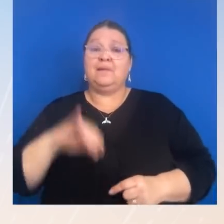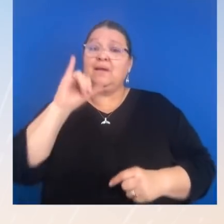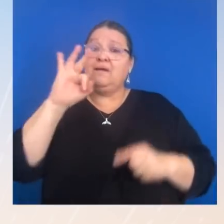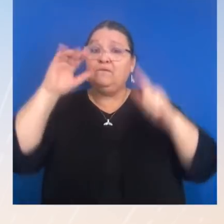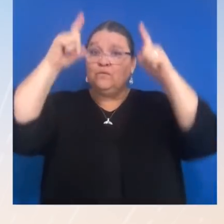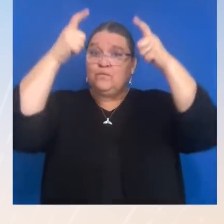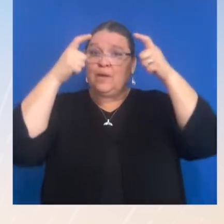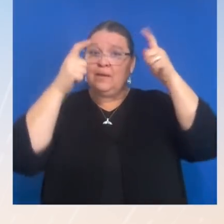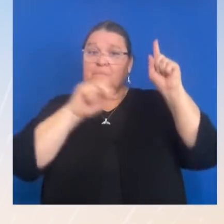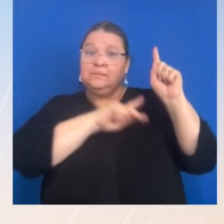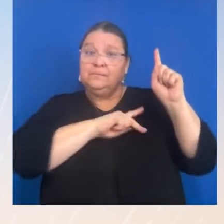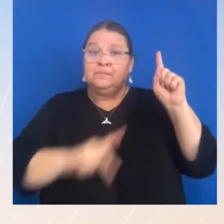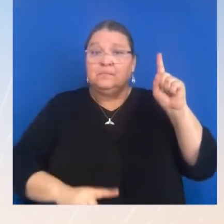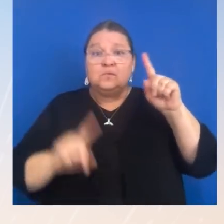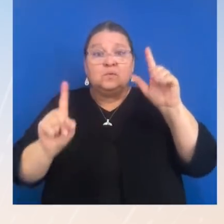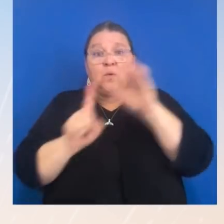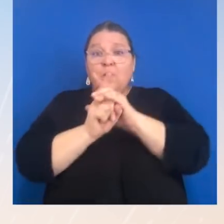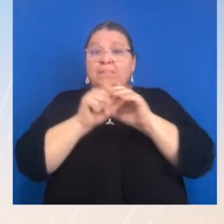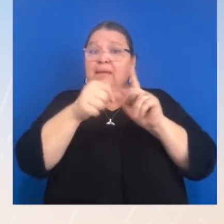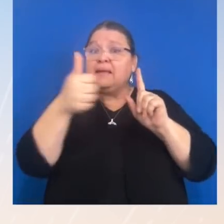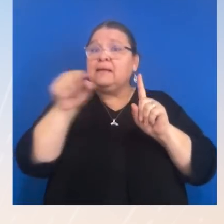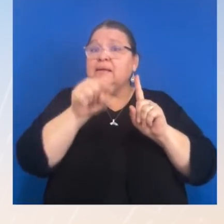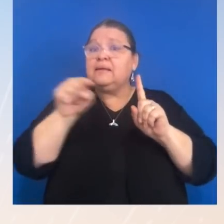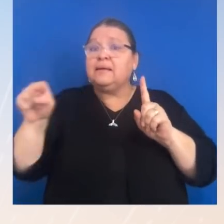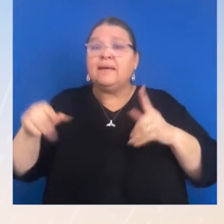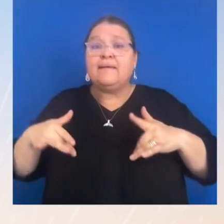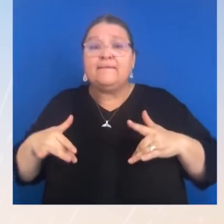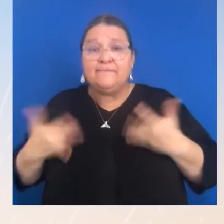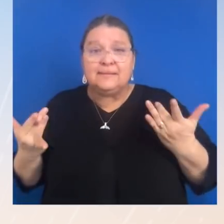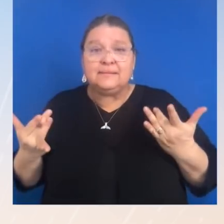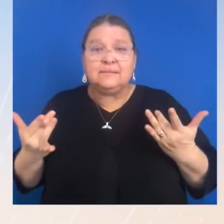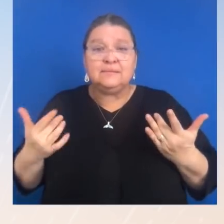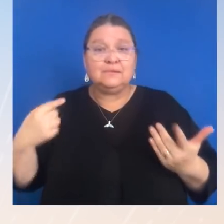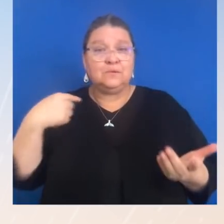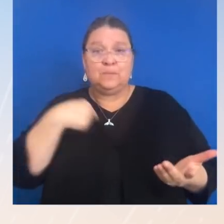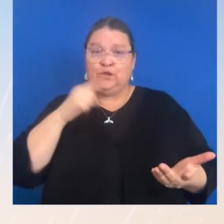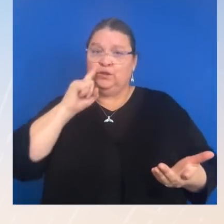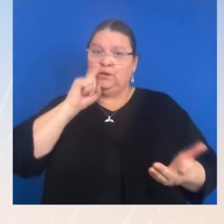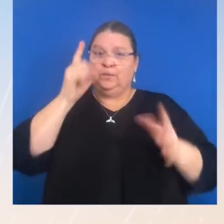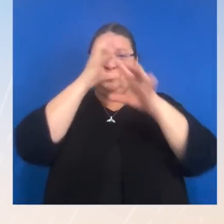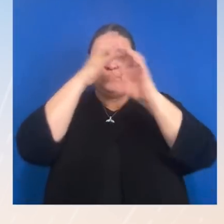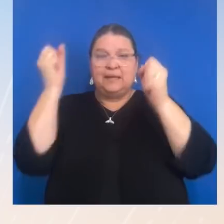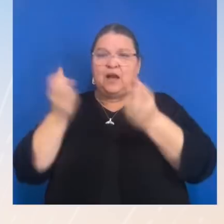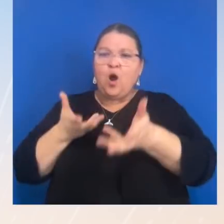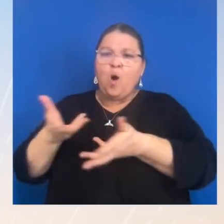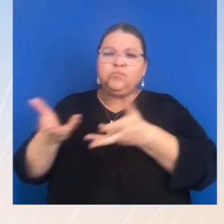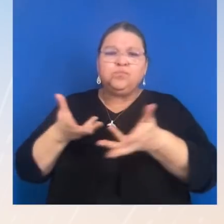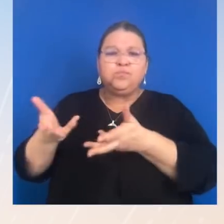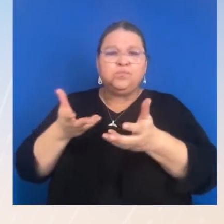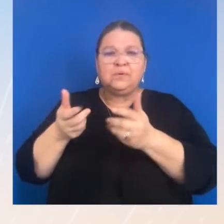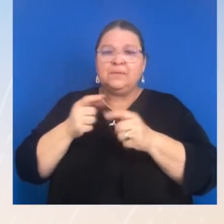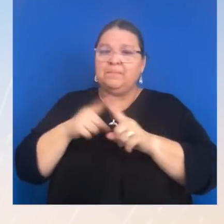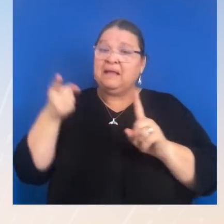that the President recently attended, I'm sure he would have engaged with him, but he was not. Go ahead. The Press: Thanks, Jen. Senator Manchin said today